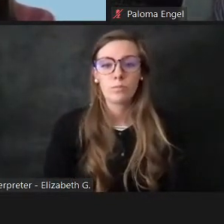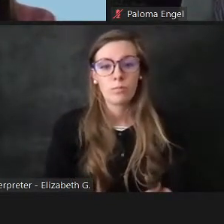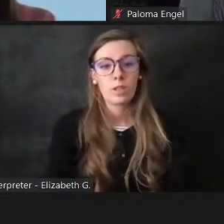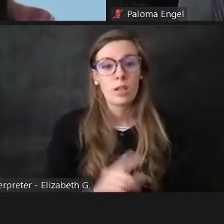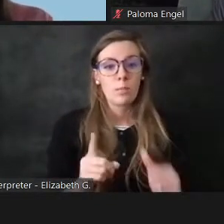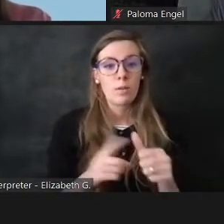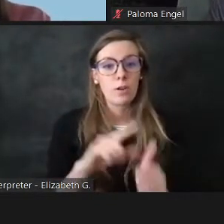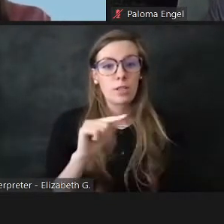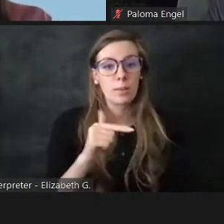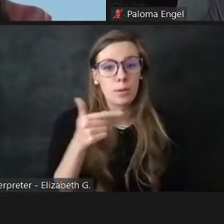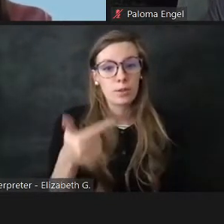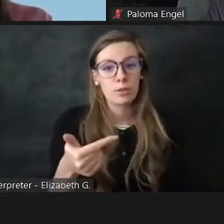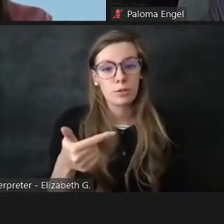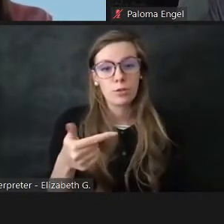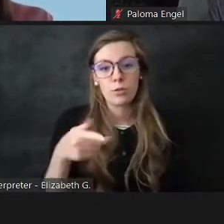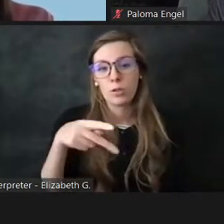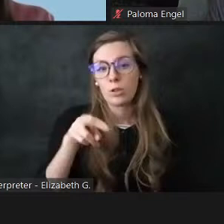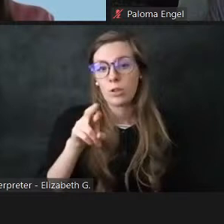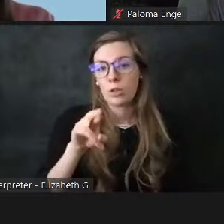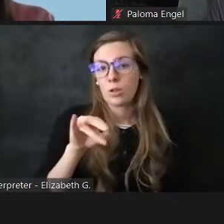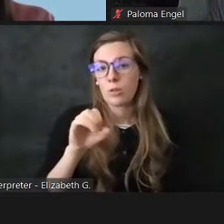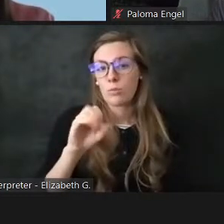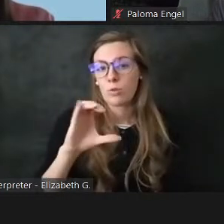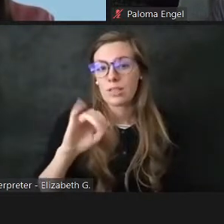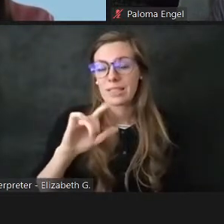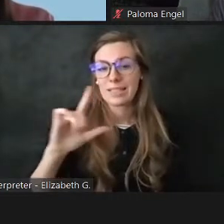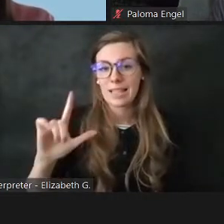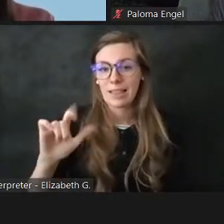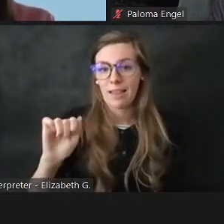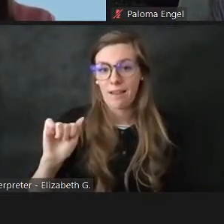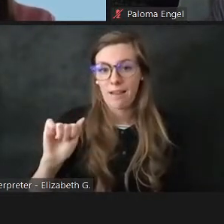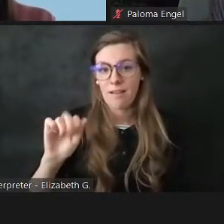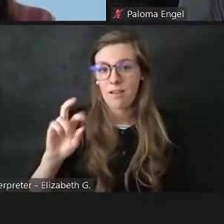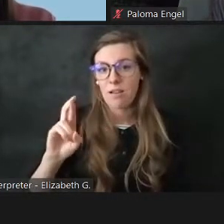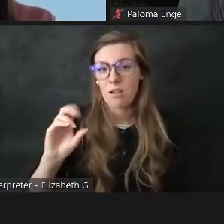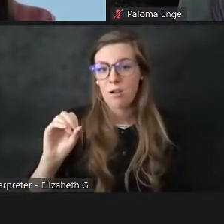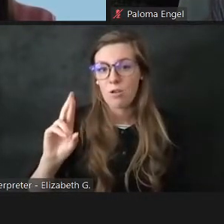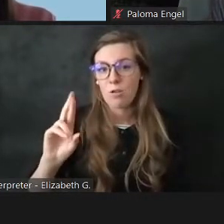nurses for the county of Sonoma, so she can give us a summary about the pandemic.